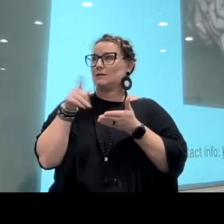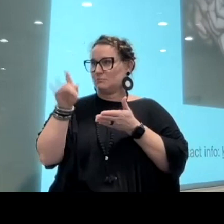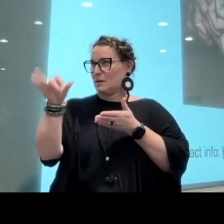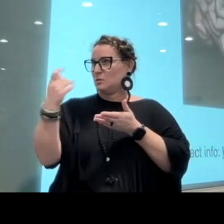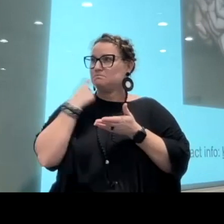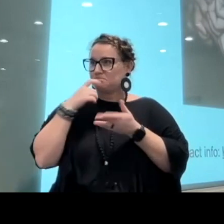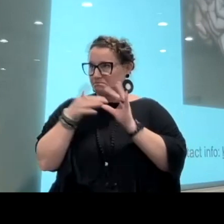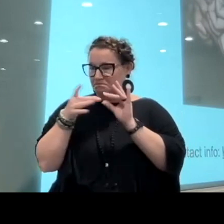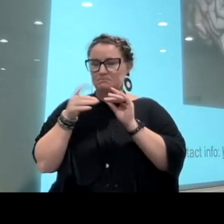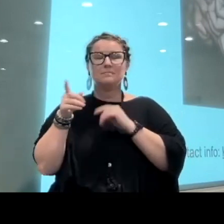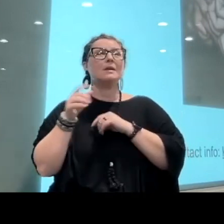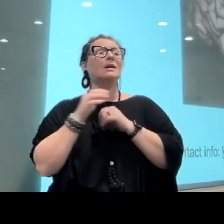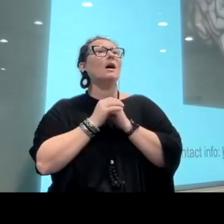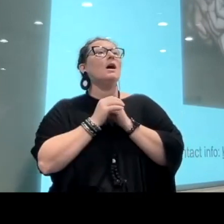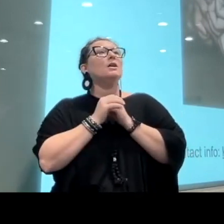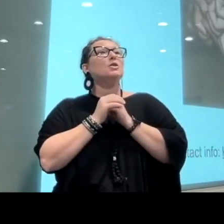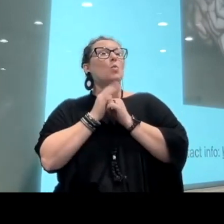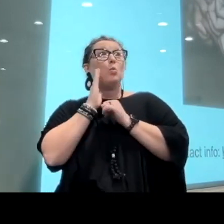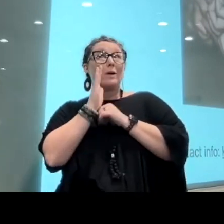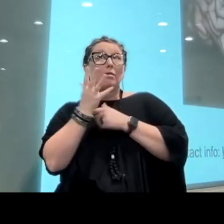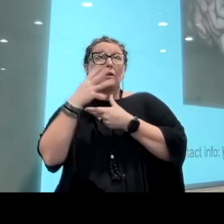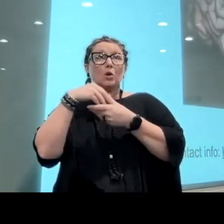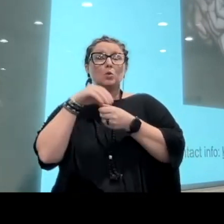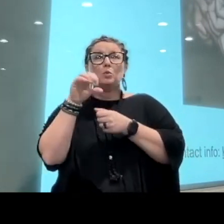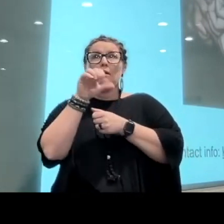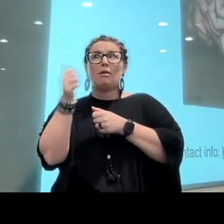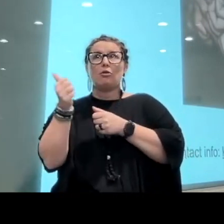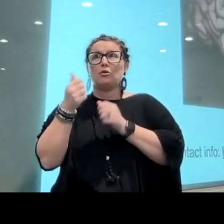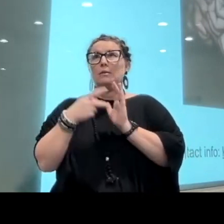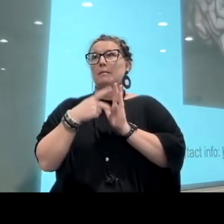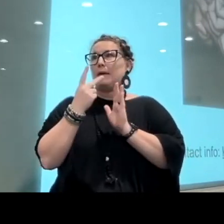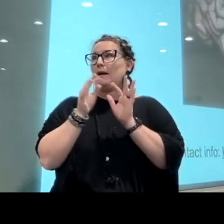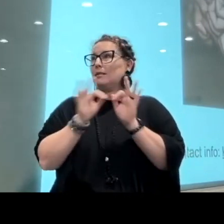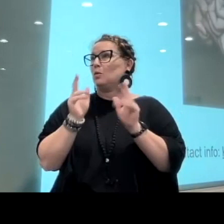who does, or other groups of people who are bilingual?